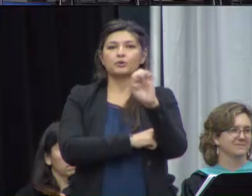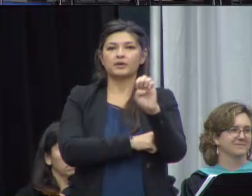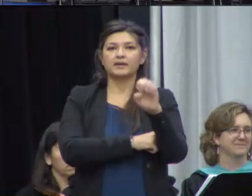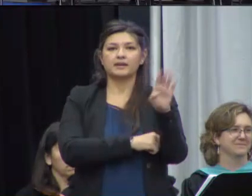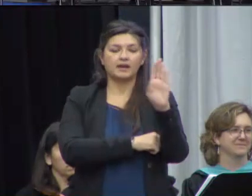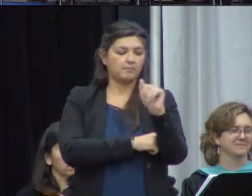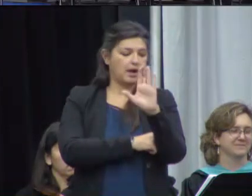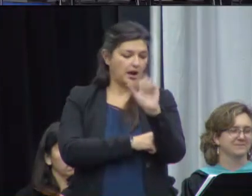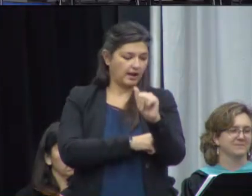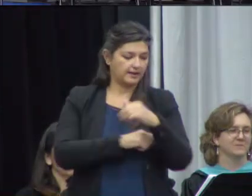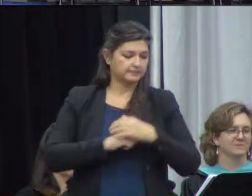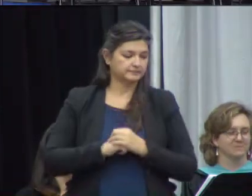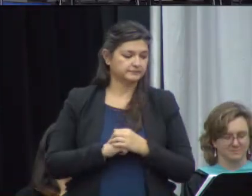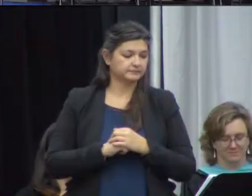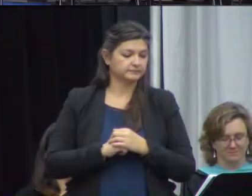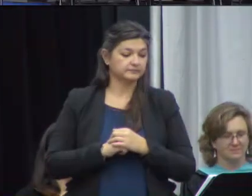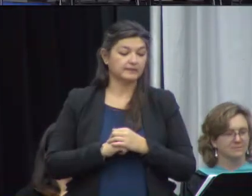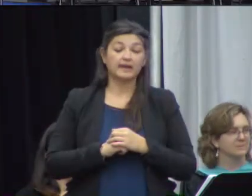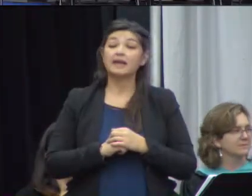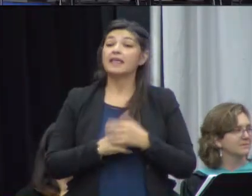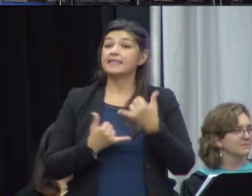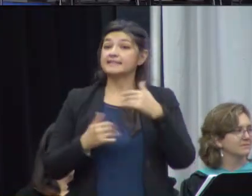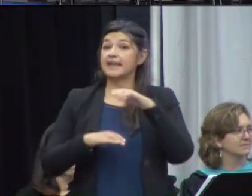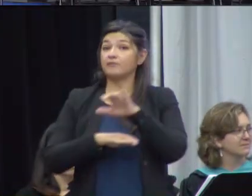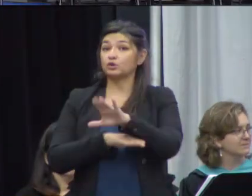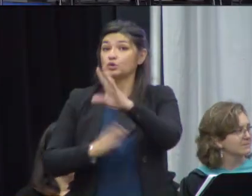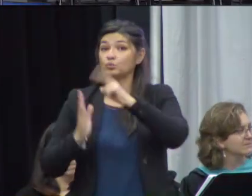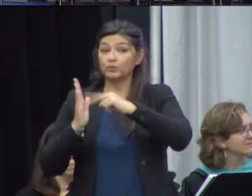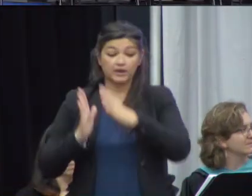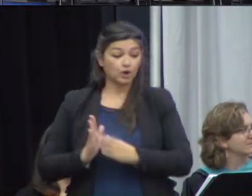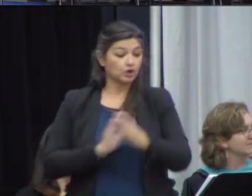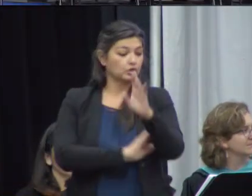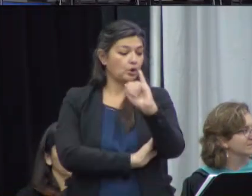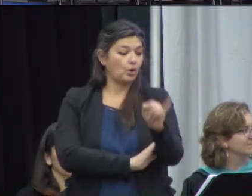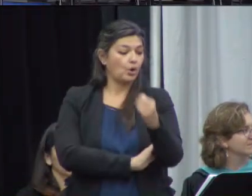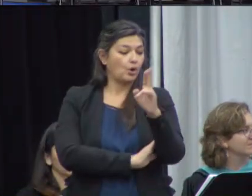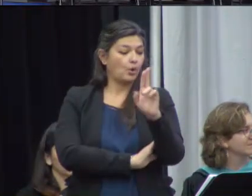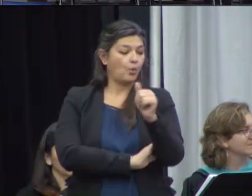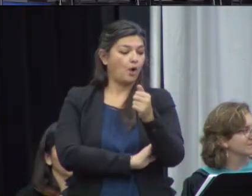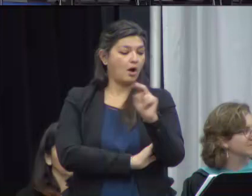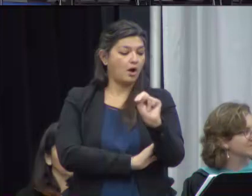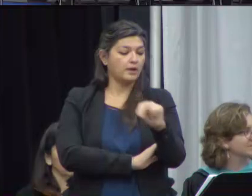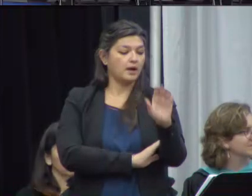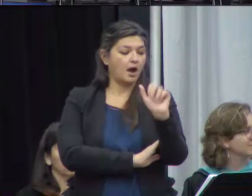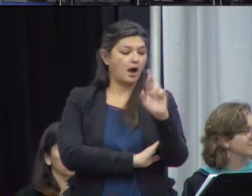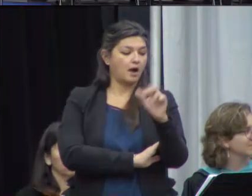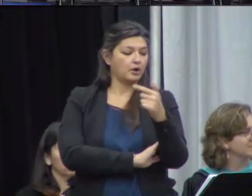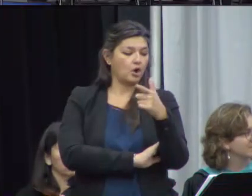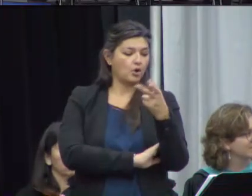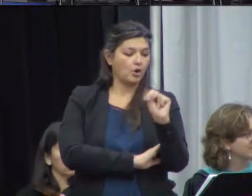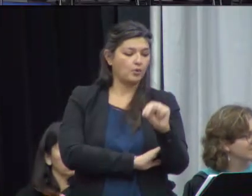Our readers for this morning are Mr. Juan Aragon and Mrs. Rebecca Knowles.